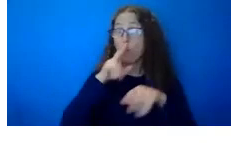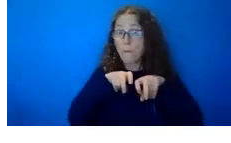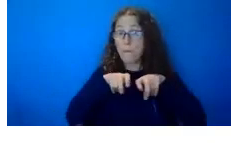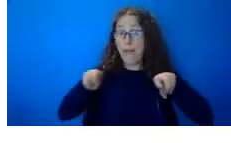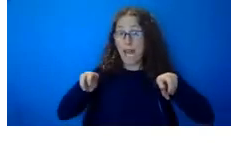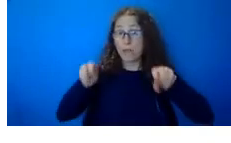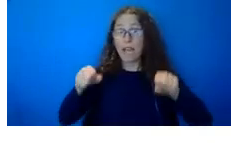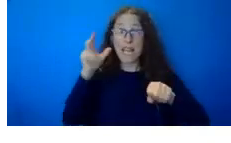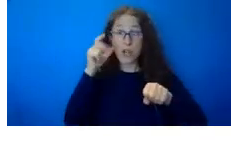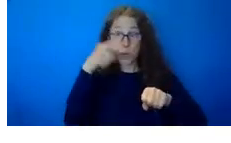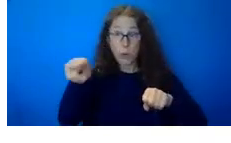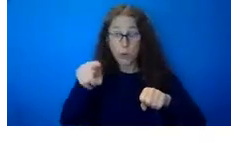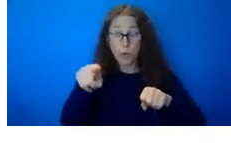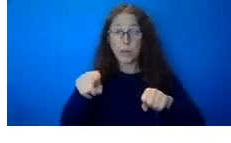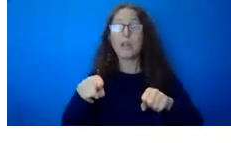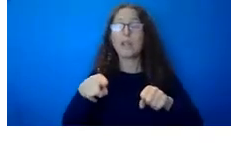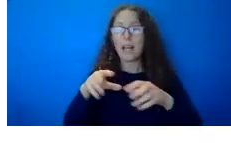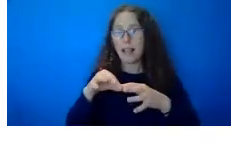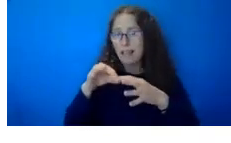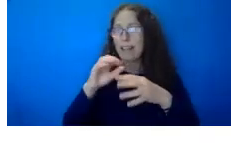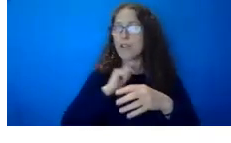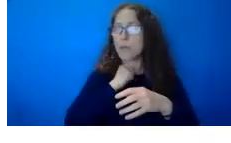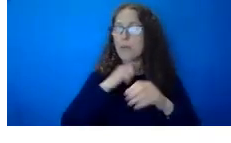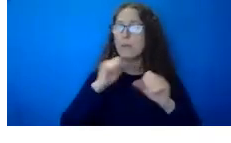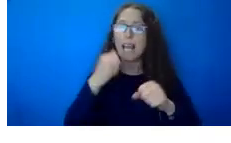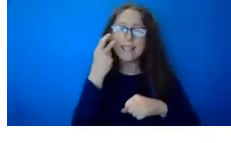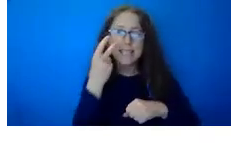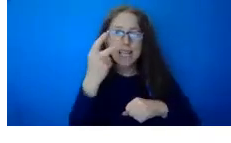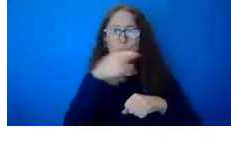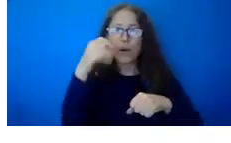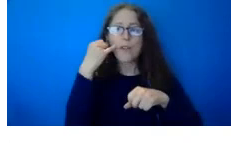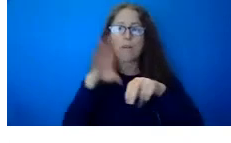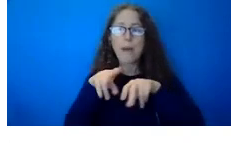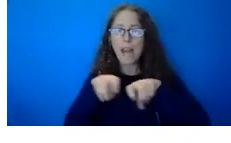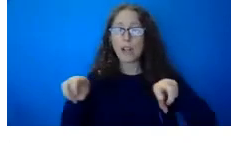INTO THOSE PORTIONS AND ALLOW YOU TO SPEAK . WE WILL CALL ON YOU FOR THAT . AGAIN, PANELISTS, WE CAN